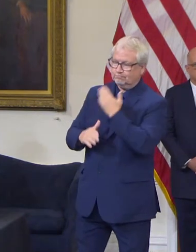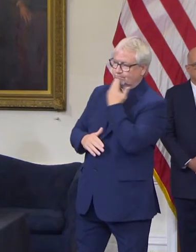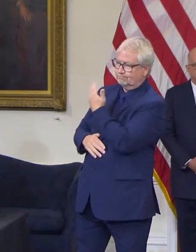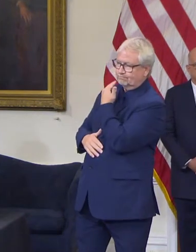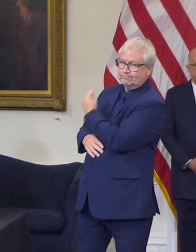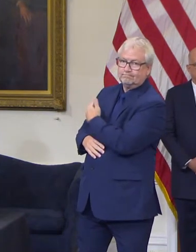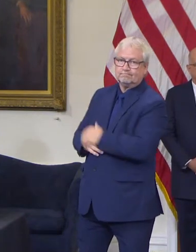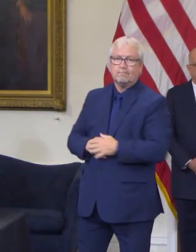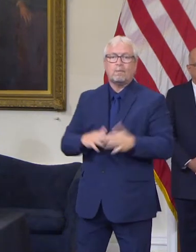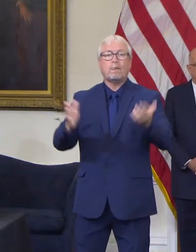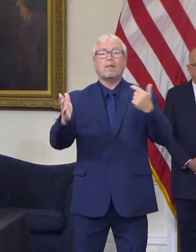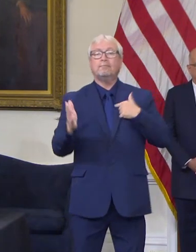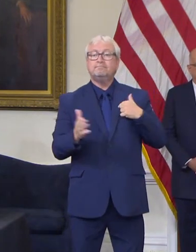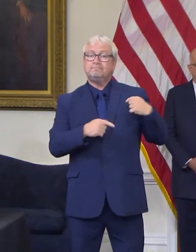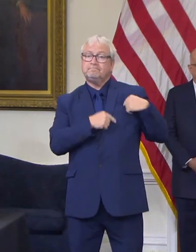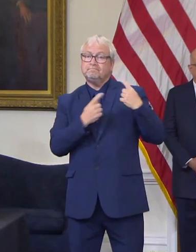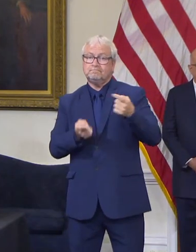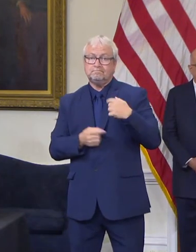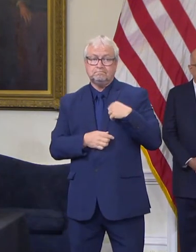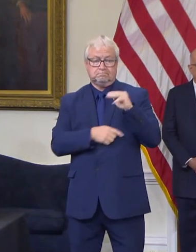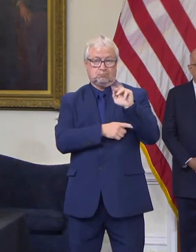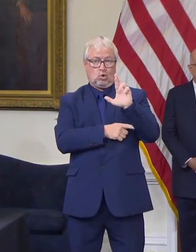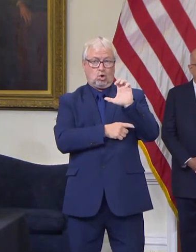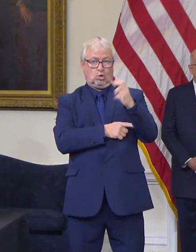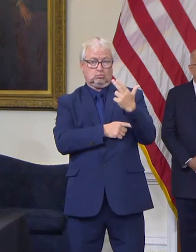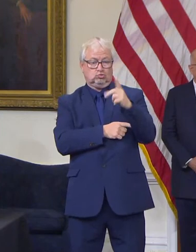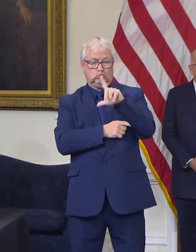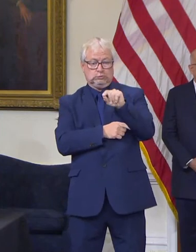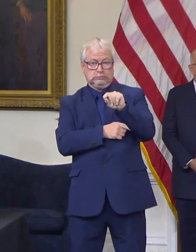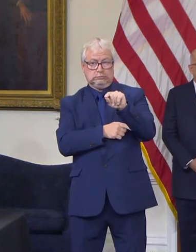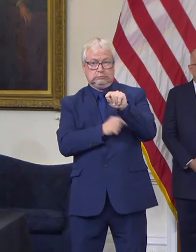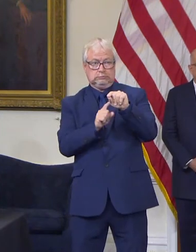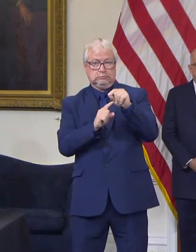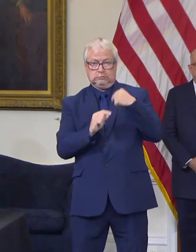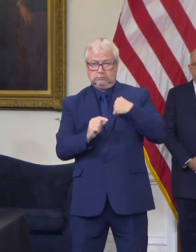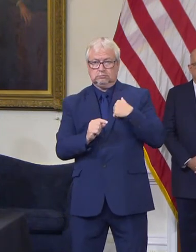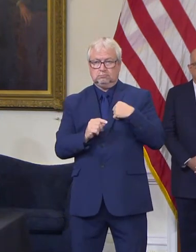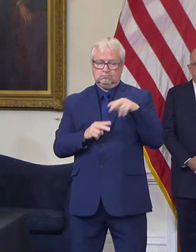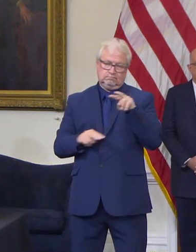leadership. Governor Hogan, Secretary Schrader, thank you for your We have been closely monitoring our